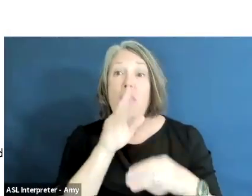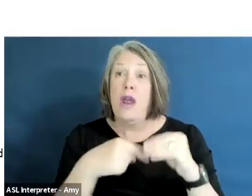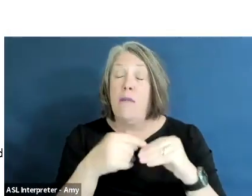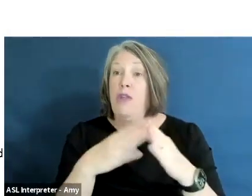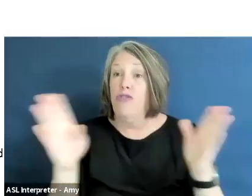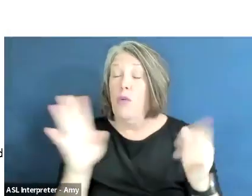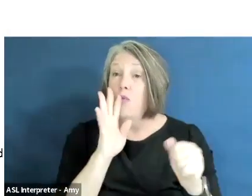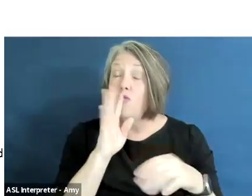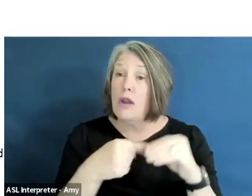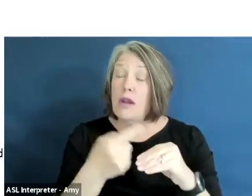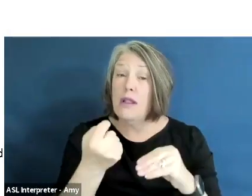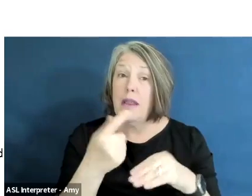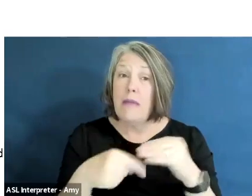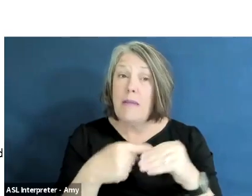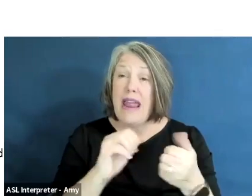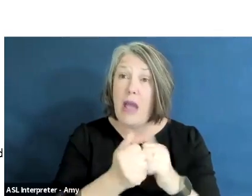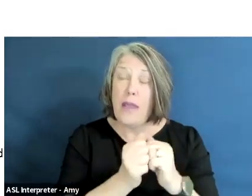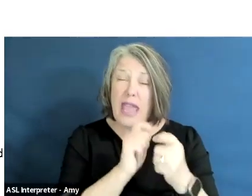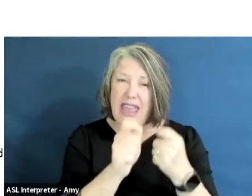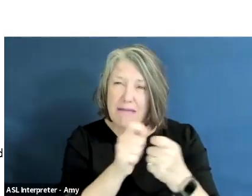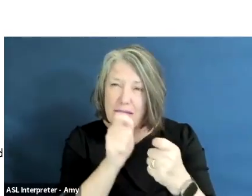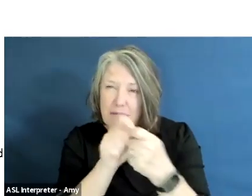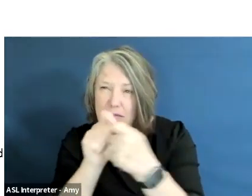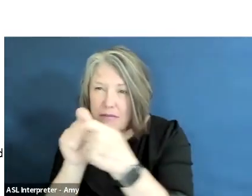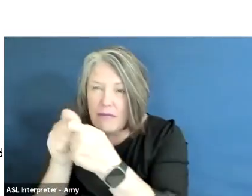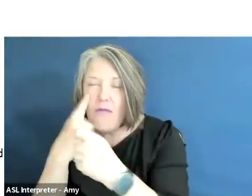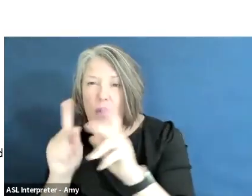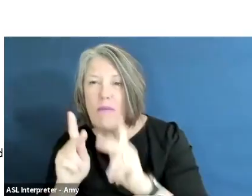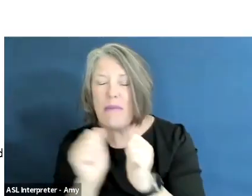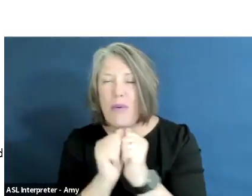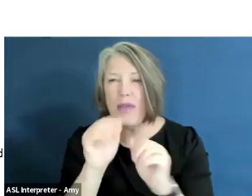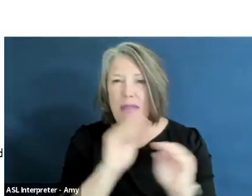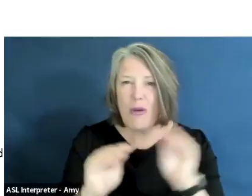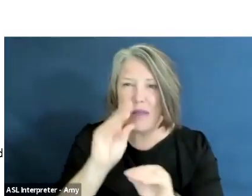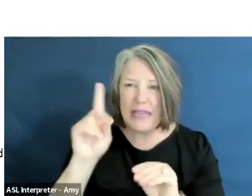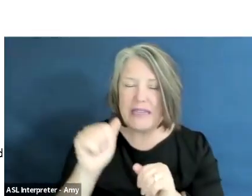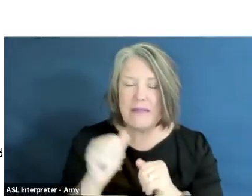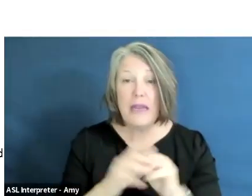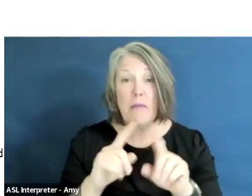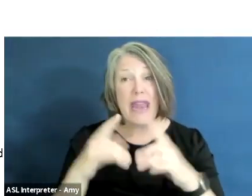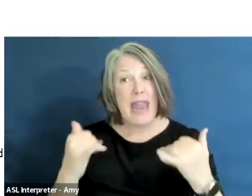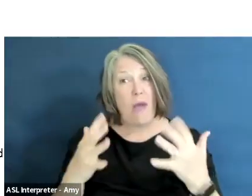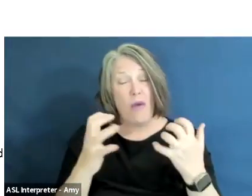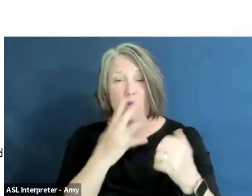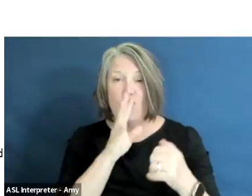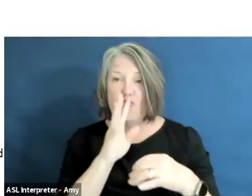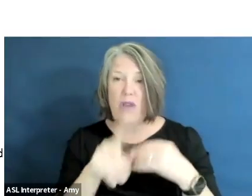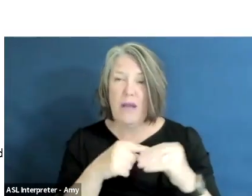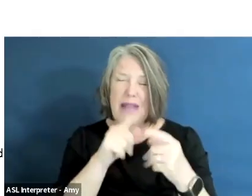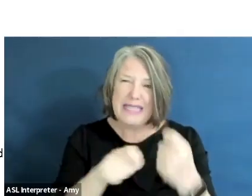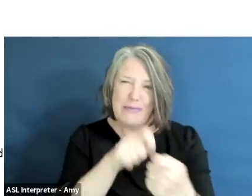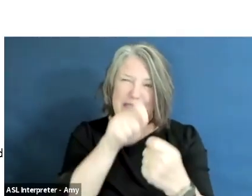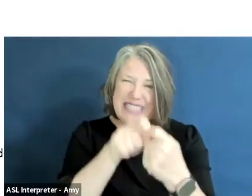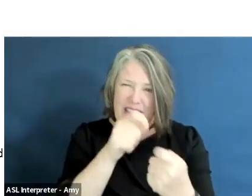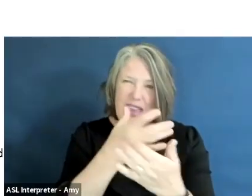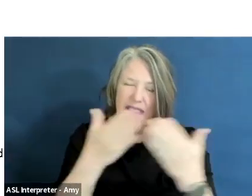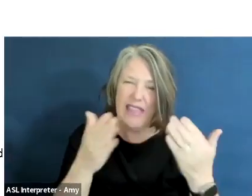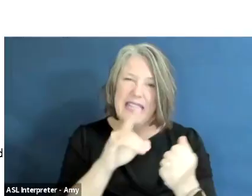bit about how we would personalize that for an individual with a mobility disability. But now I want to talk about the specific things that are going to be